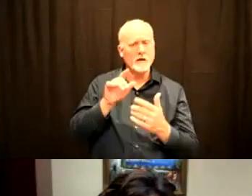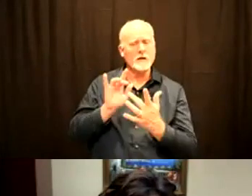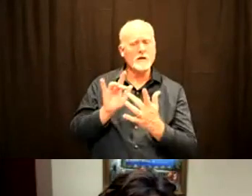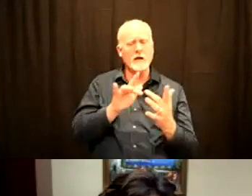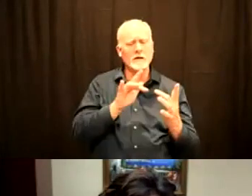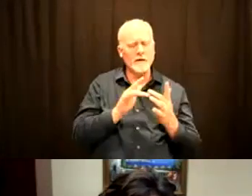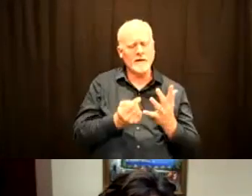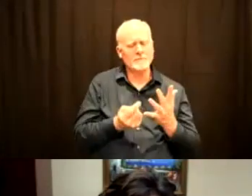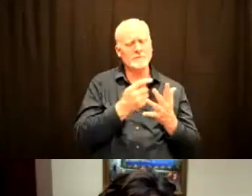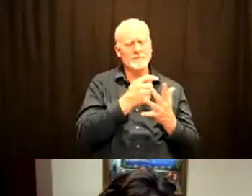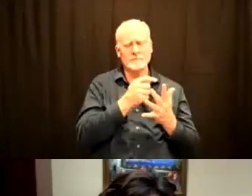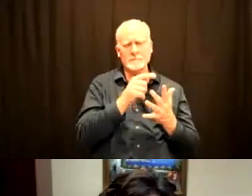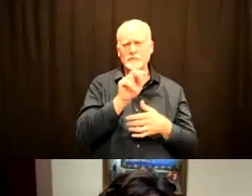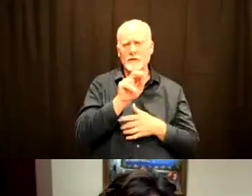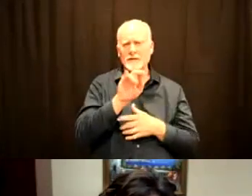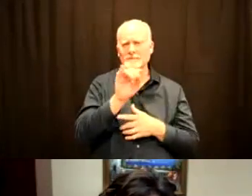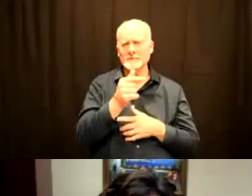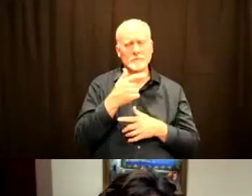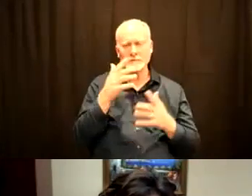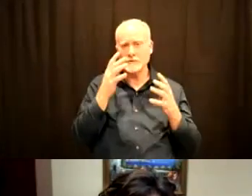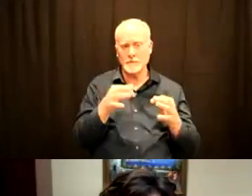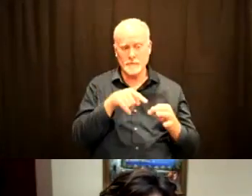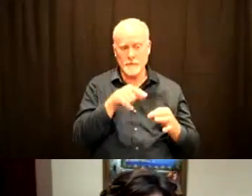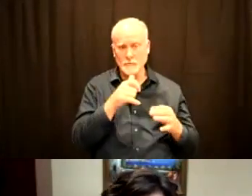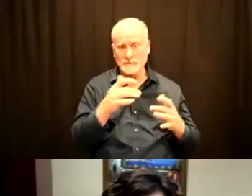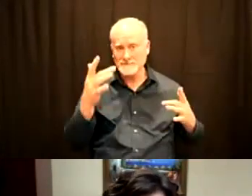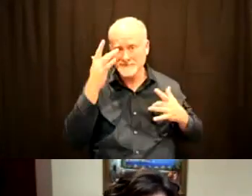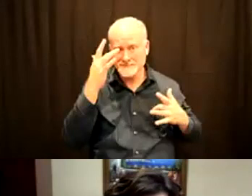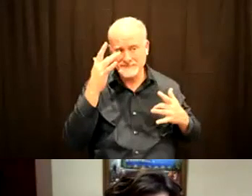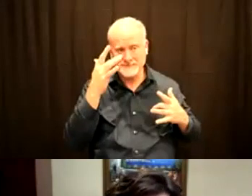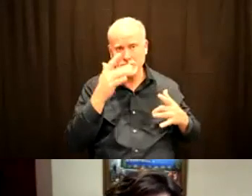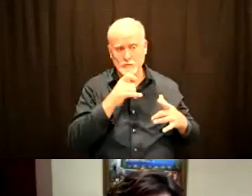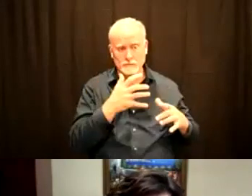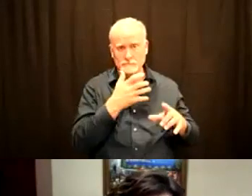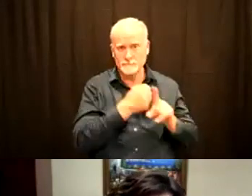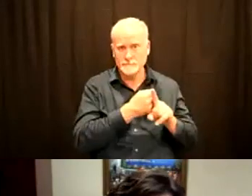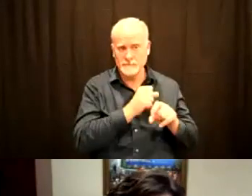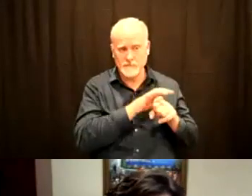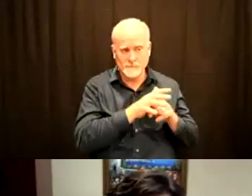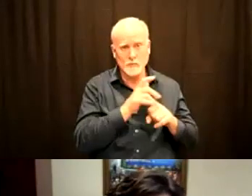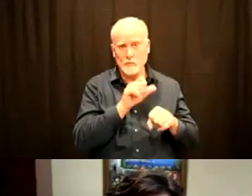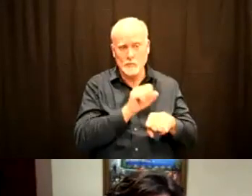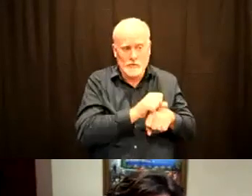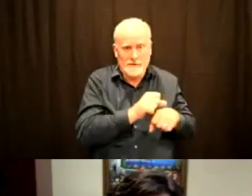that cases that we were seeing from people who worked on campus or students on campus were